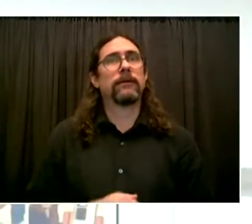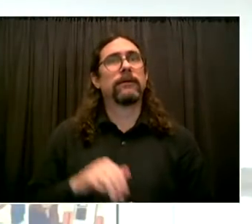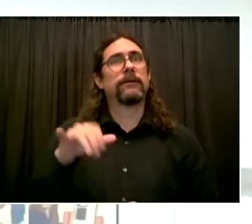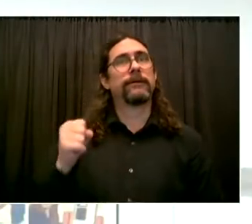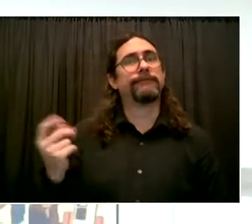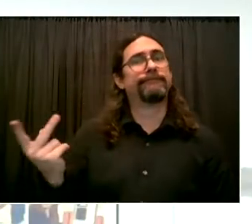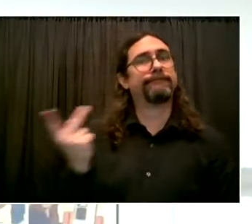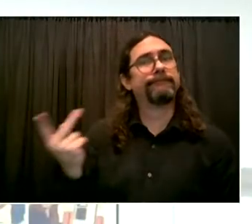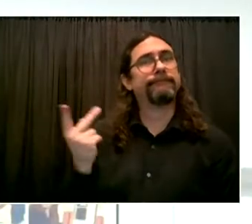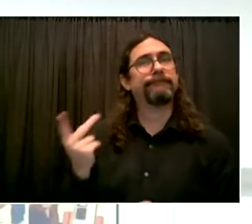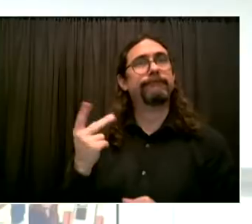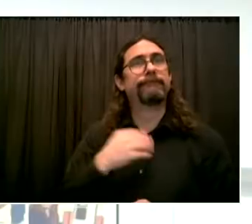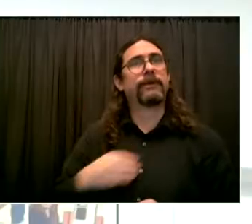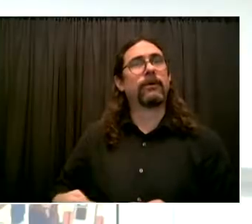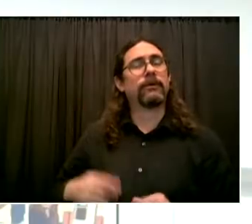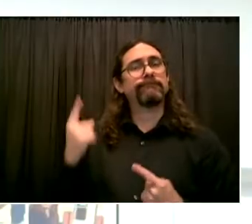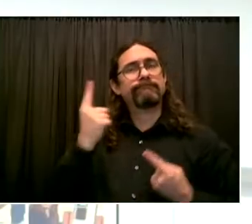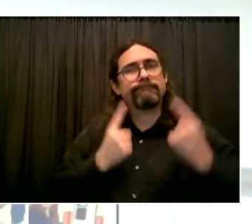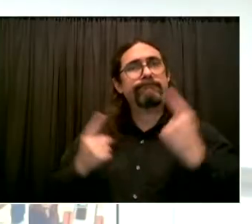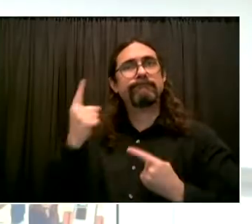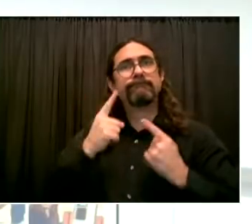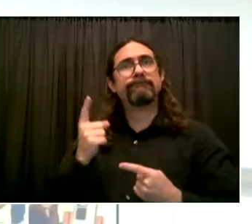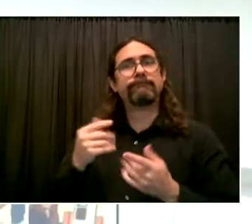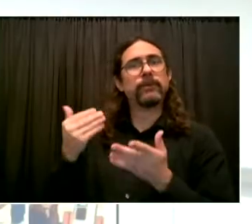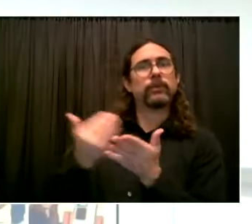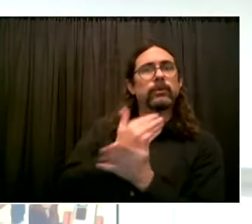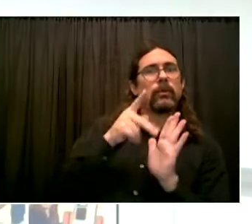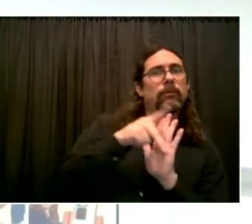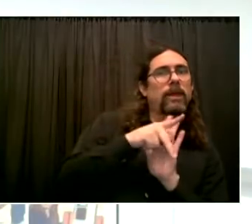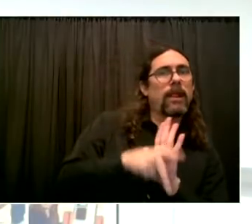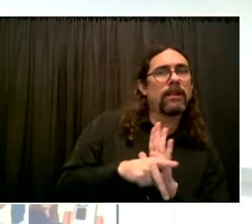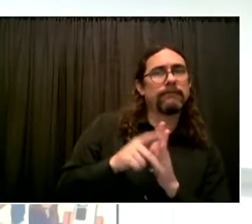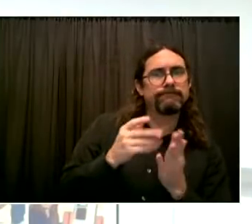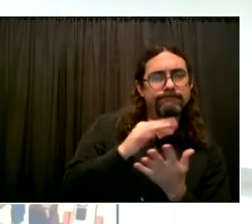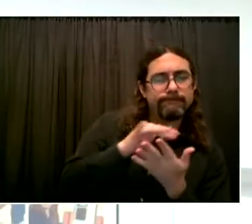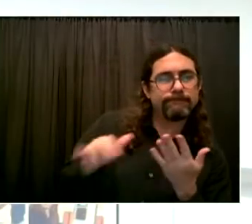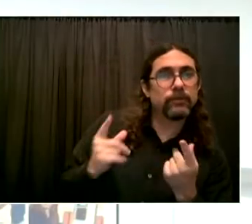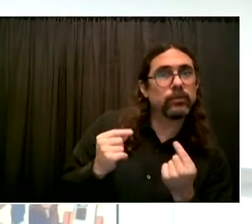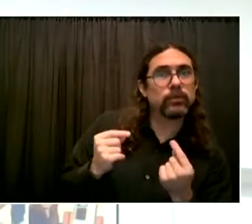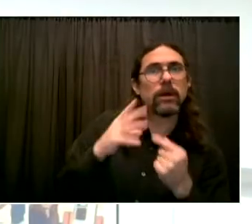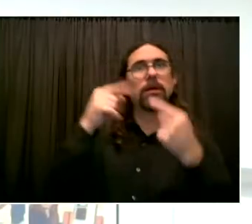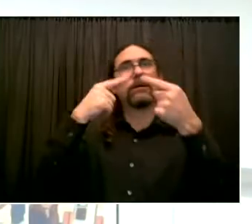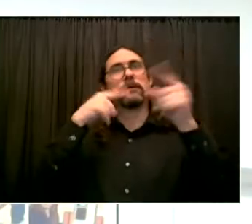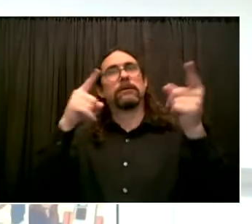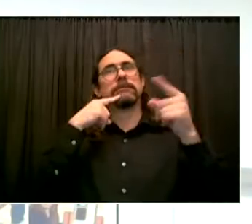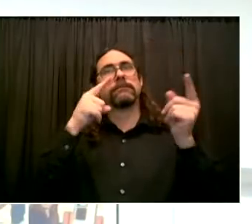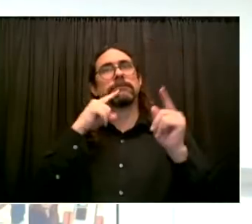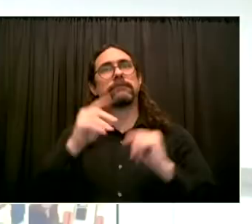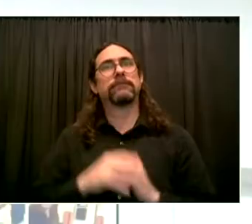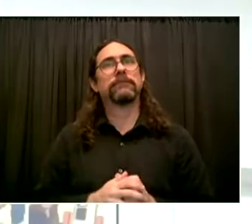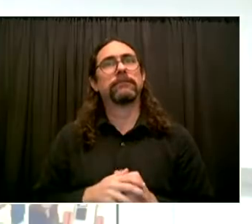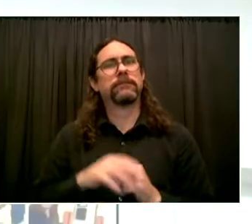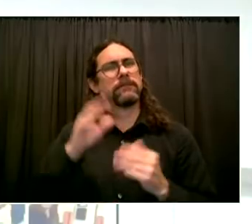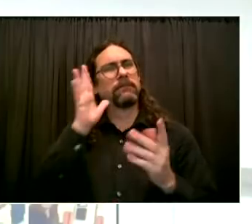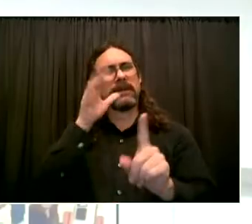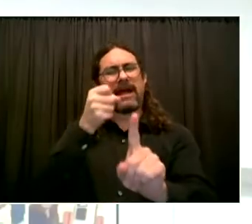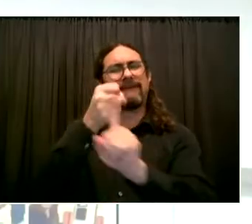OUR HEALTH COMMISSIONER DR. DAVE CHOKSHI. WHEN WE WERE THINKING THROUGH THESE MAJOR NEW POLICIES